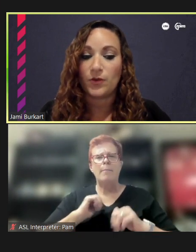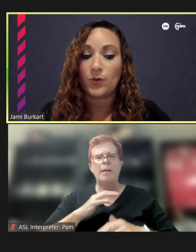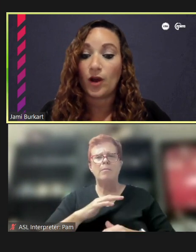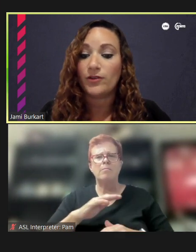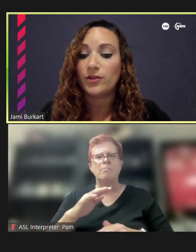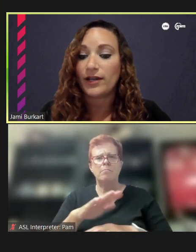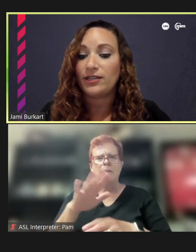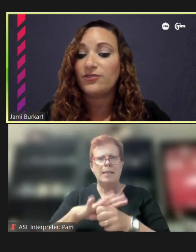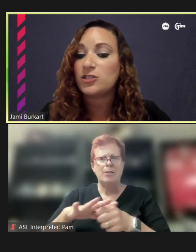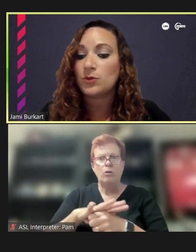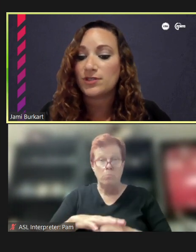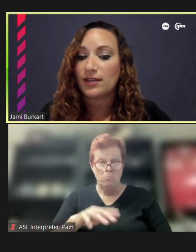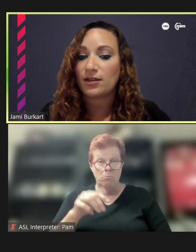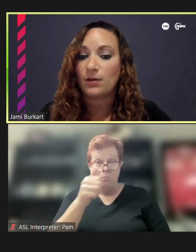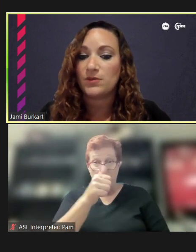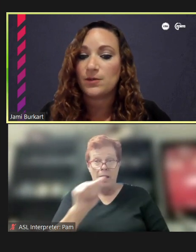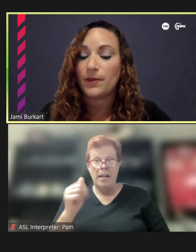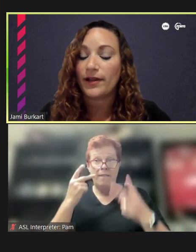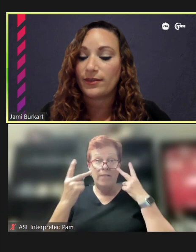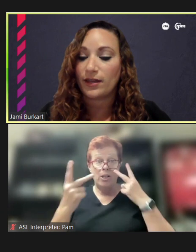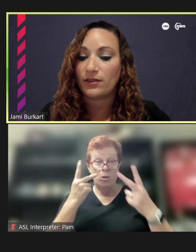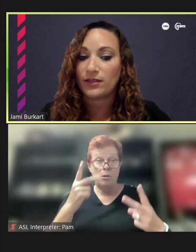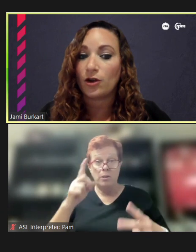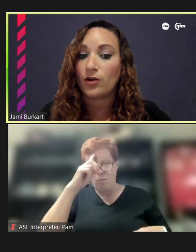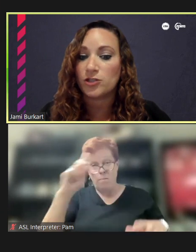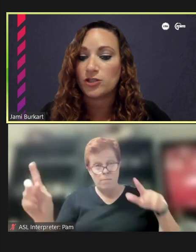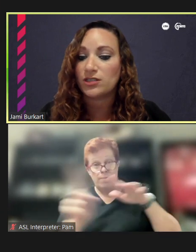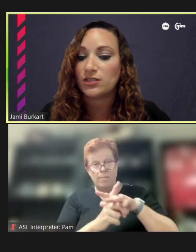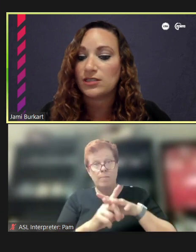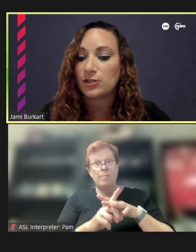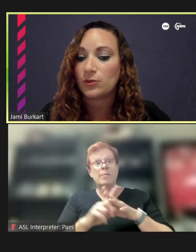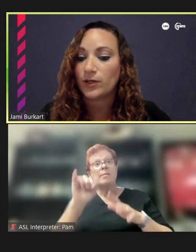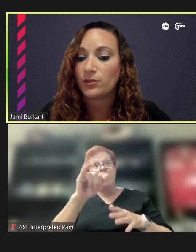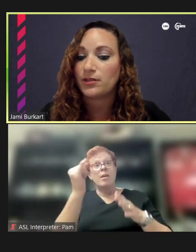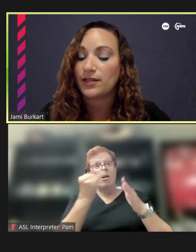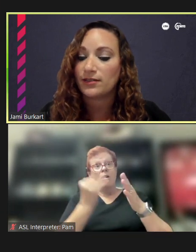are there any visuals that come to mind that the artist should consider when creating